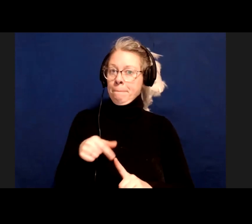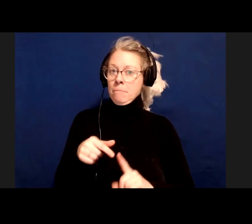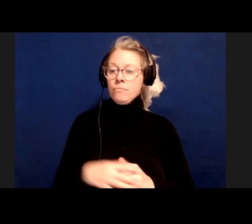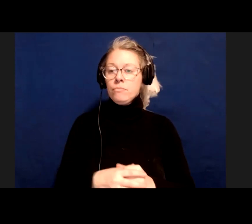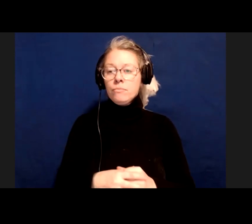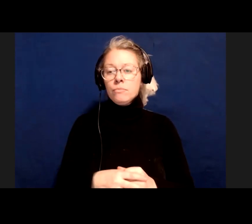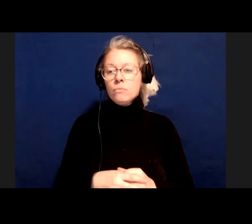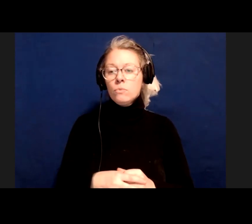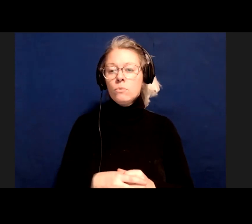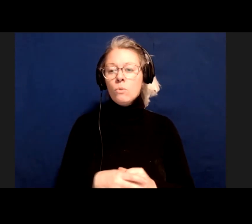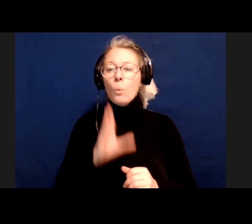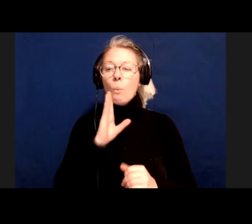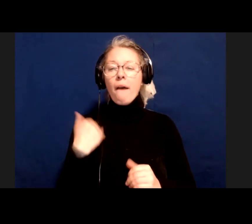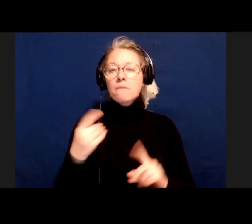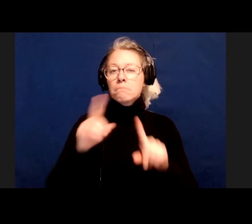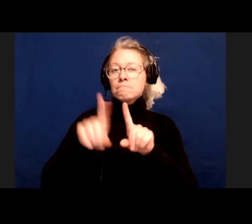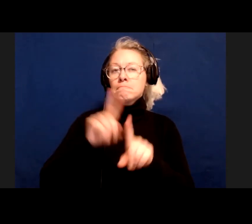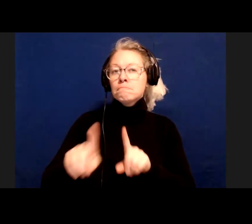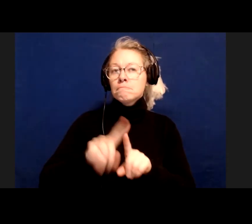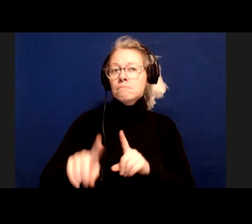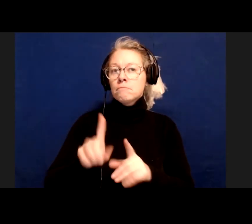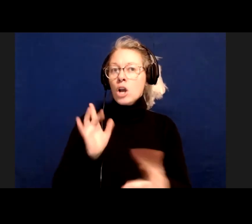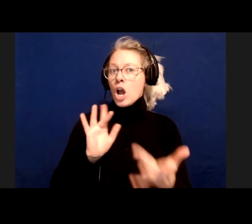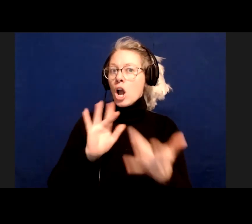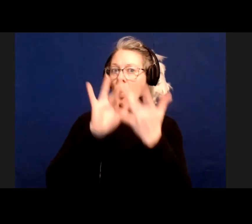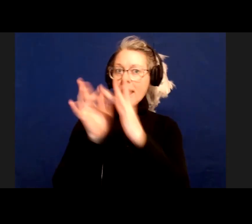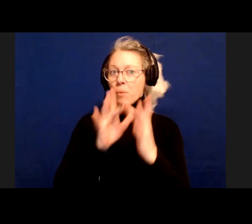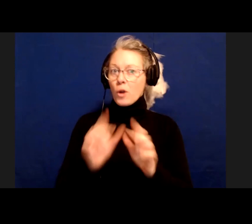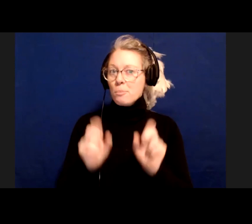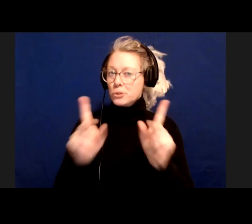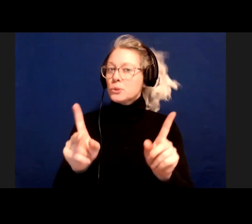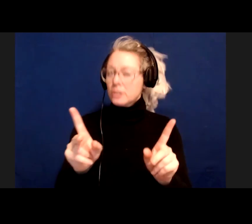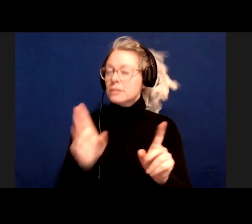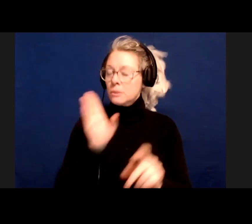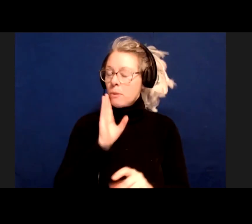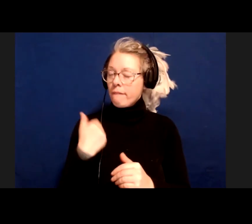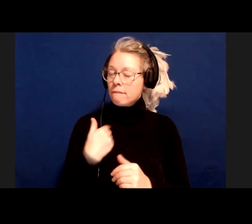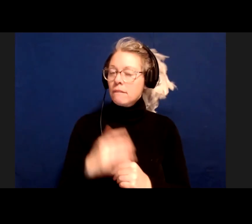all different types and ways of connecting. I think the one thing and maybe this is what